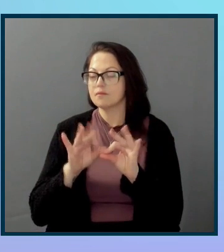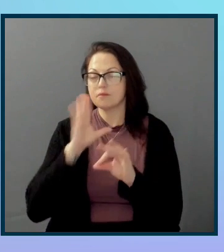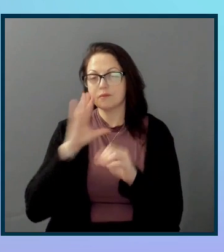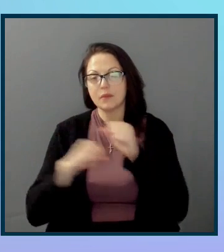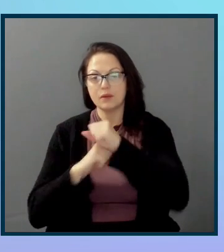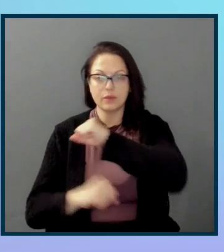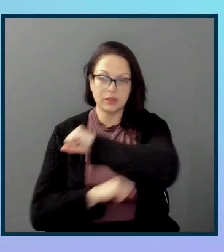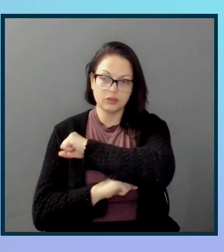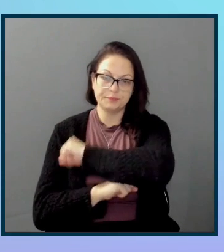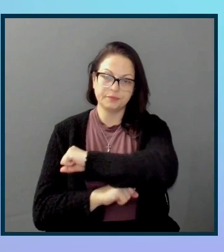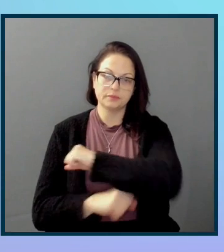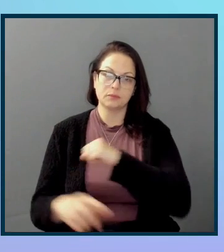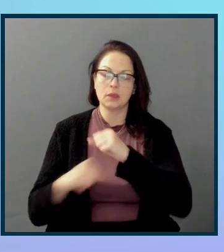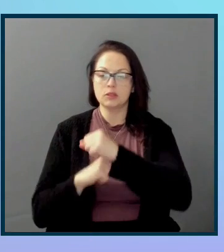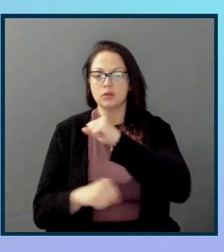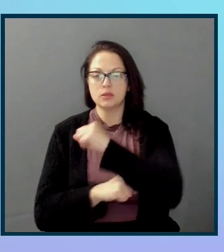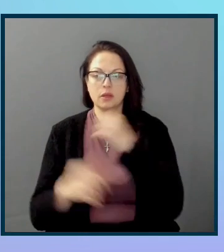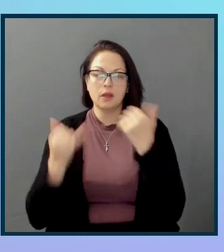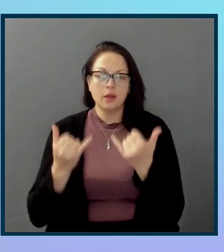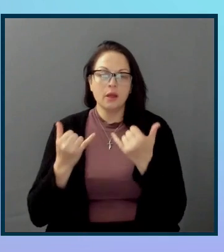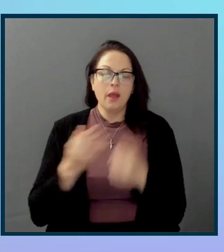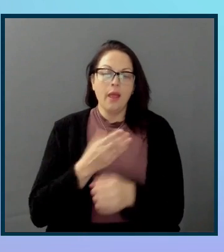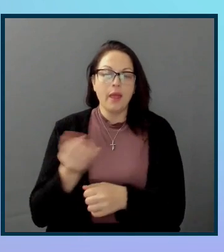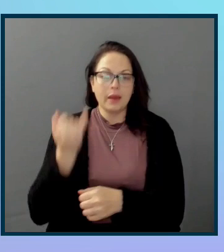They are structure now. And if they are not accessible,